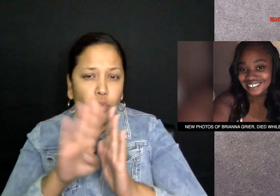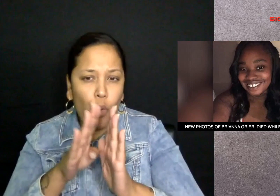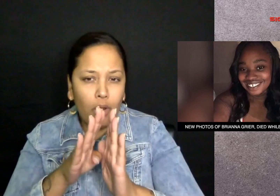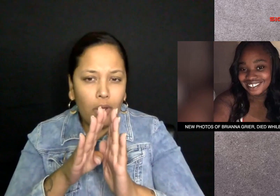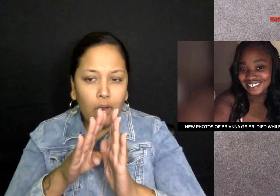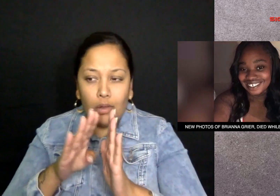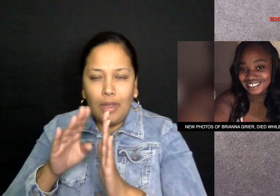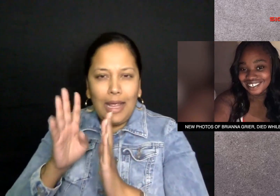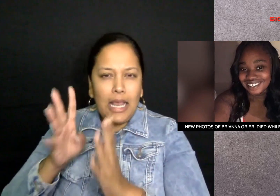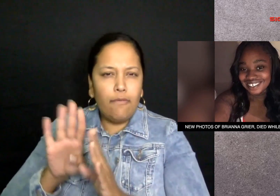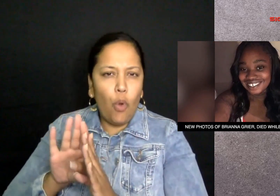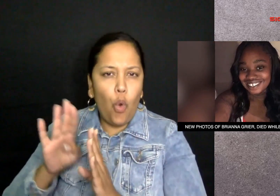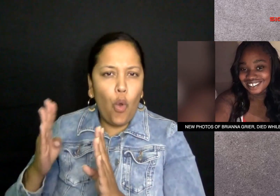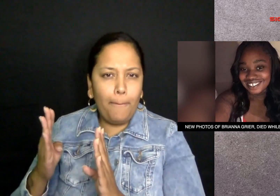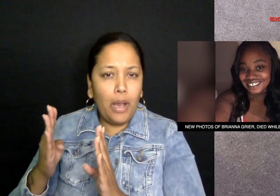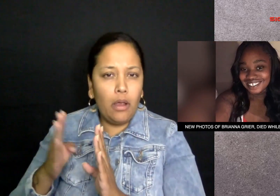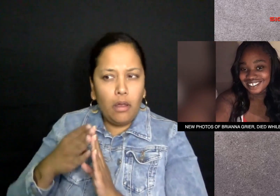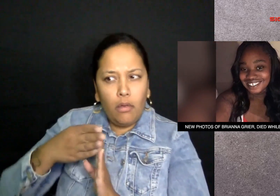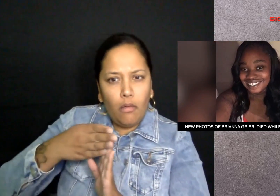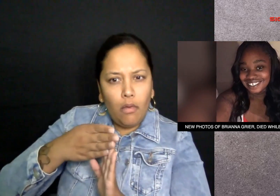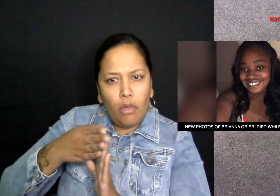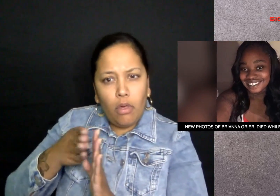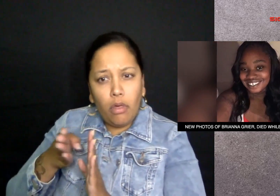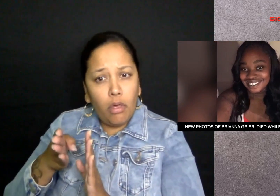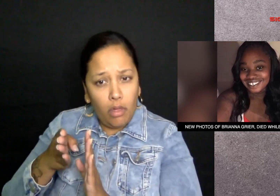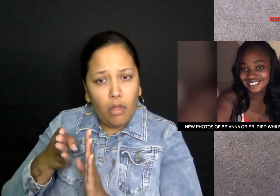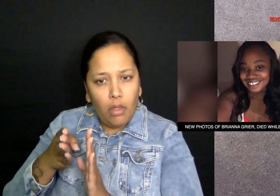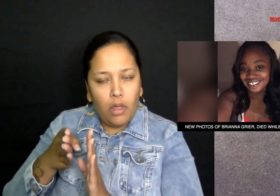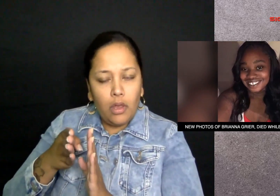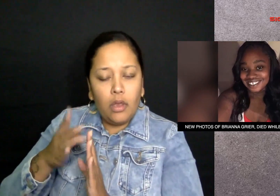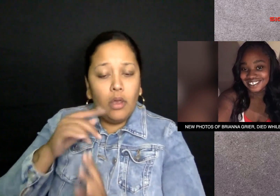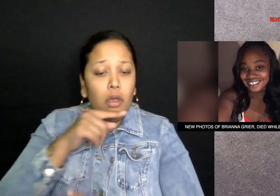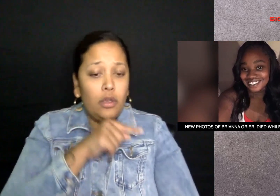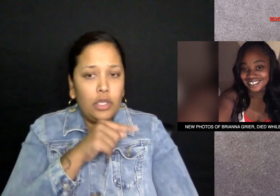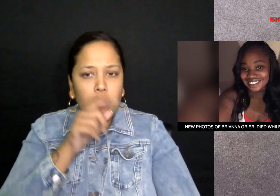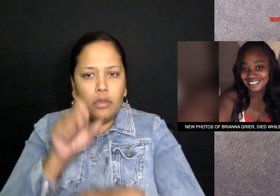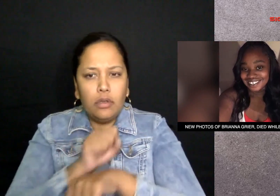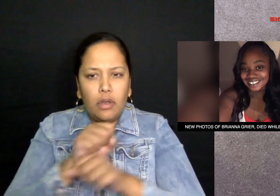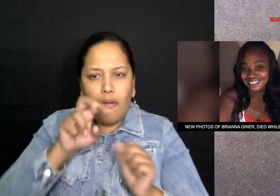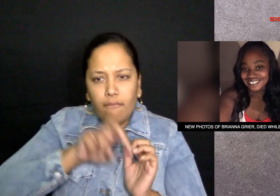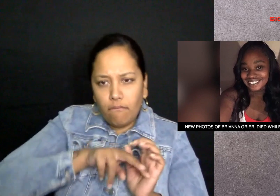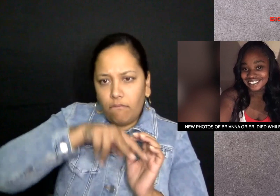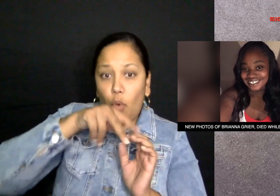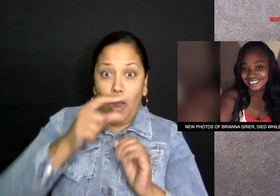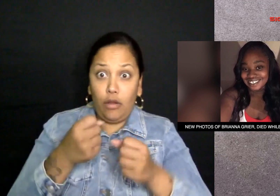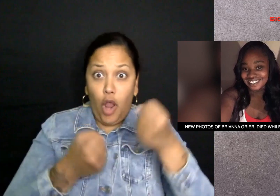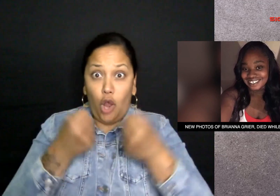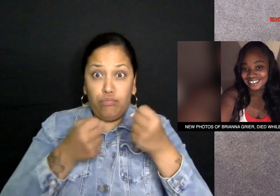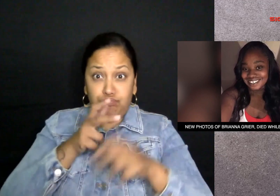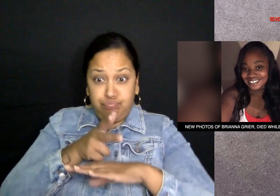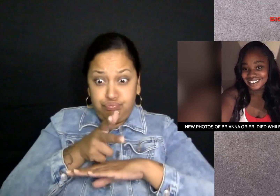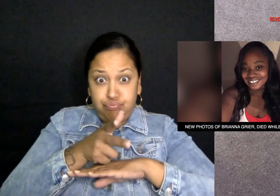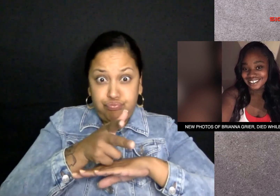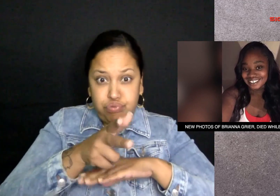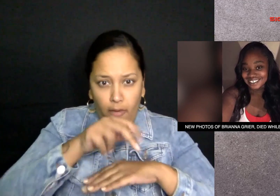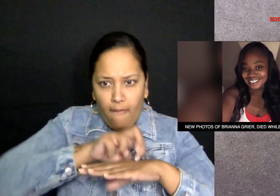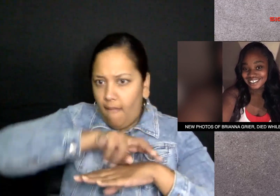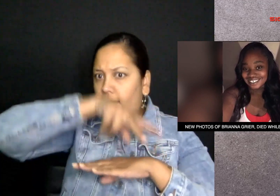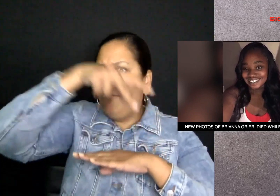but the door was left open and Grier fell out of the moving car a short time later